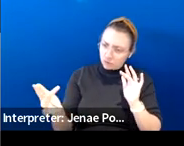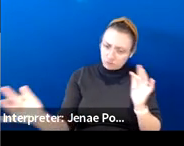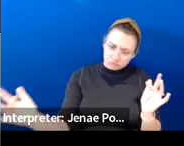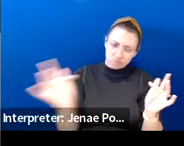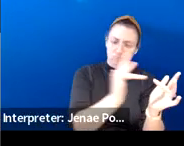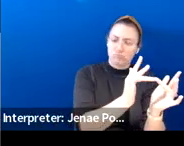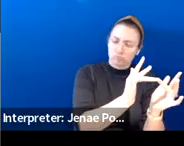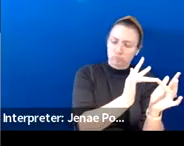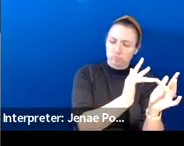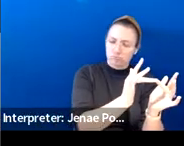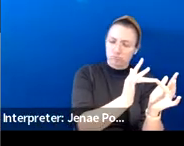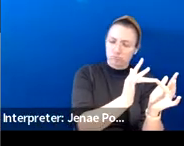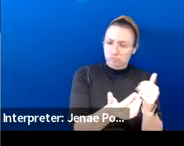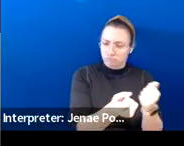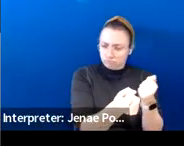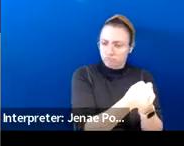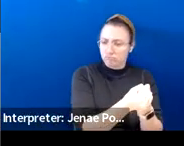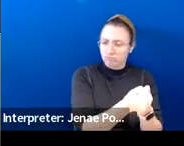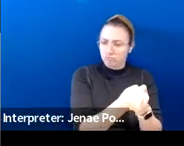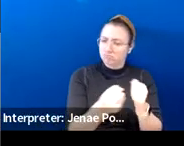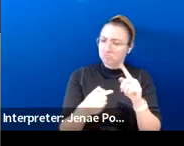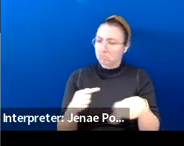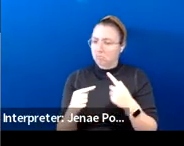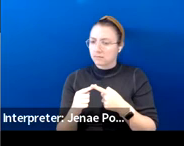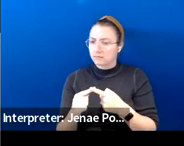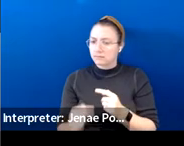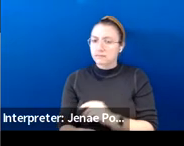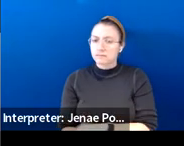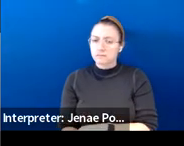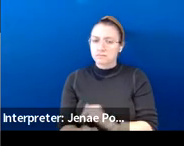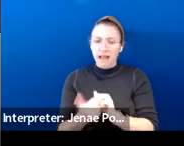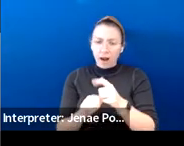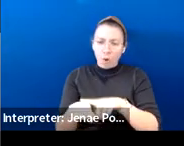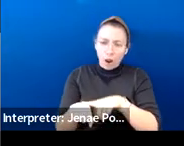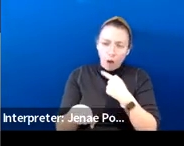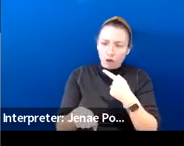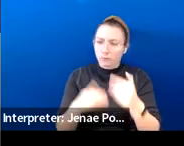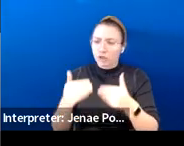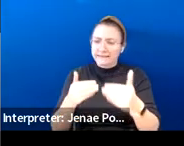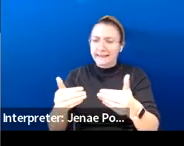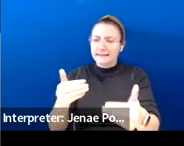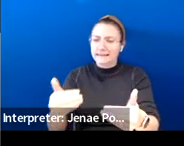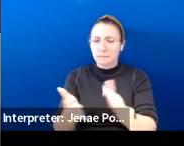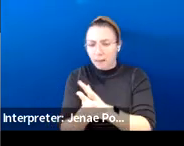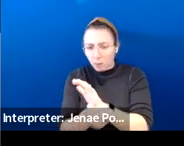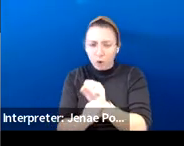and the assistance that is put into mind how long this process goes and paperwork, etc.,